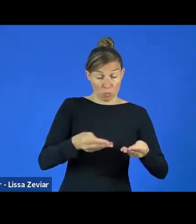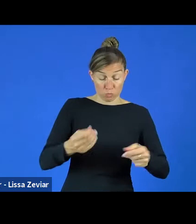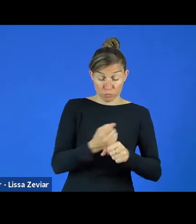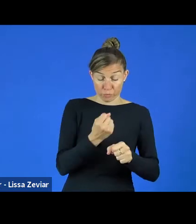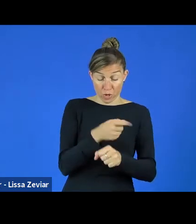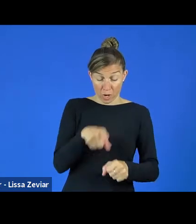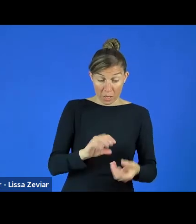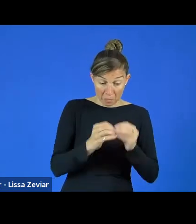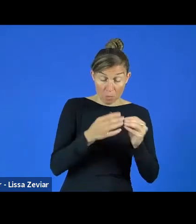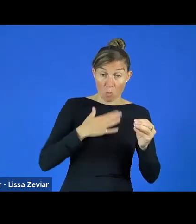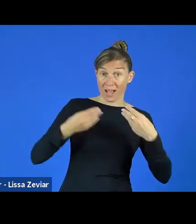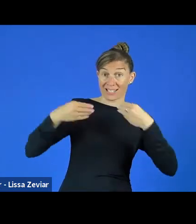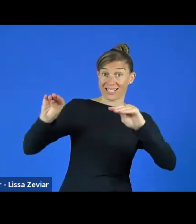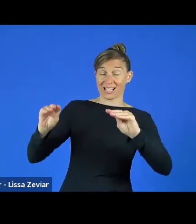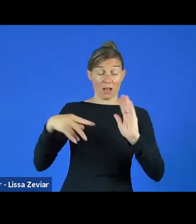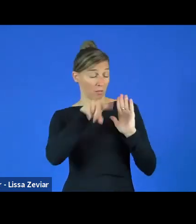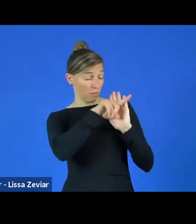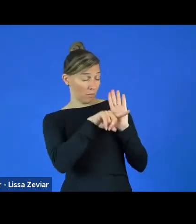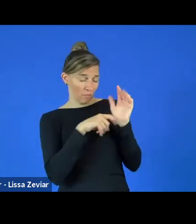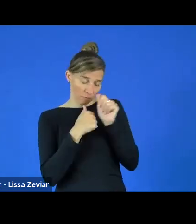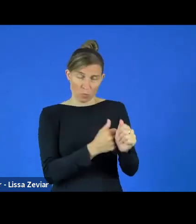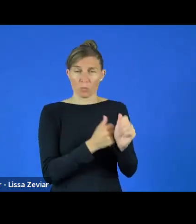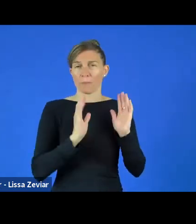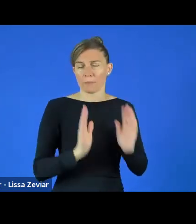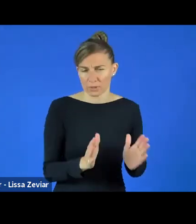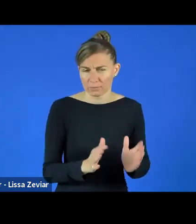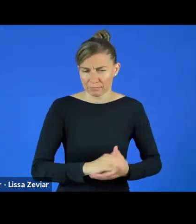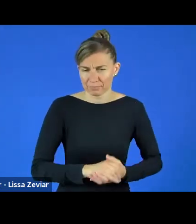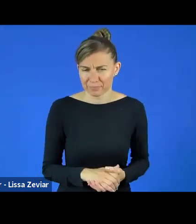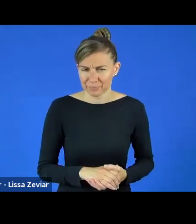The European Standards Organisations, CEN, CENELEC and ETSI,